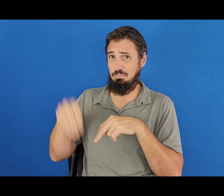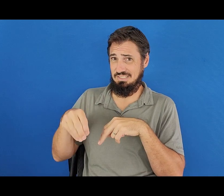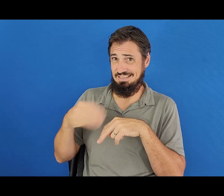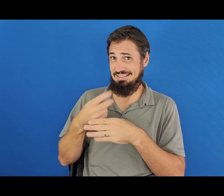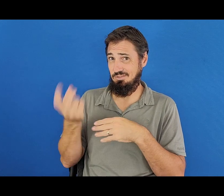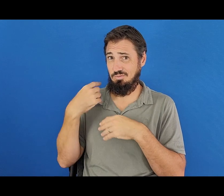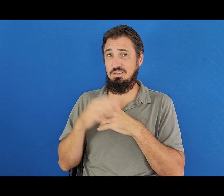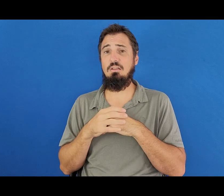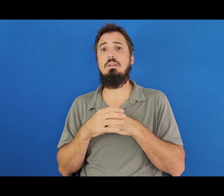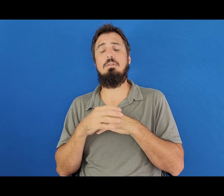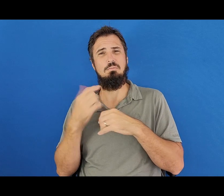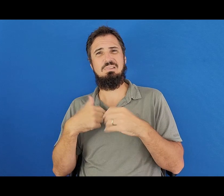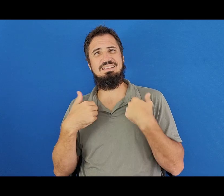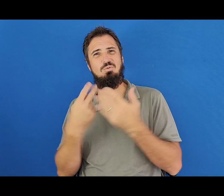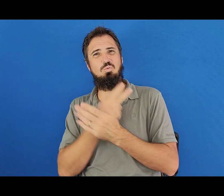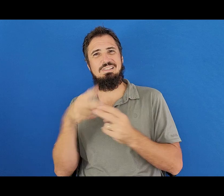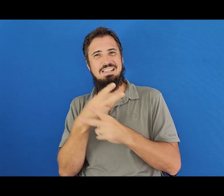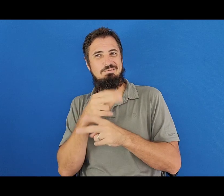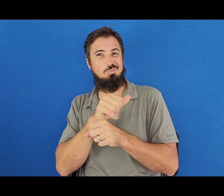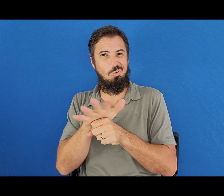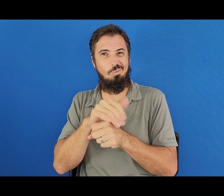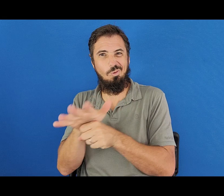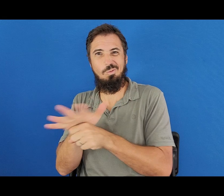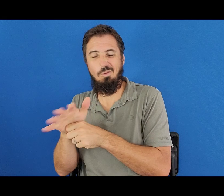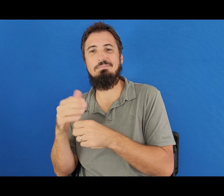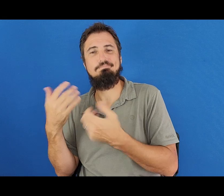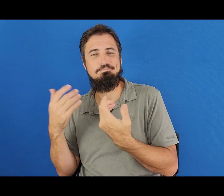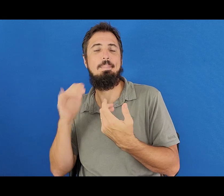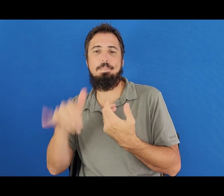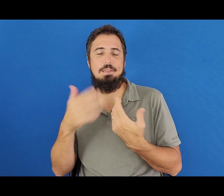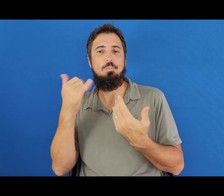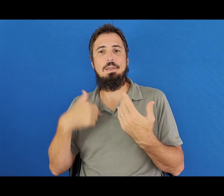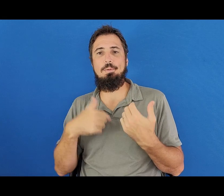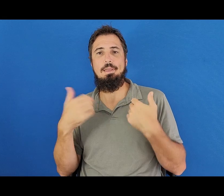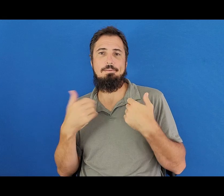The new highly contagious subvariants are likely contributing to the rise in cases.